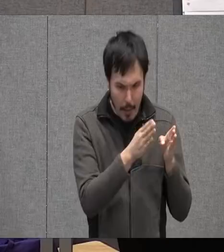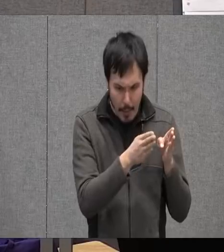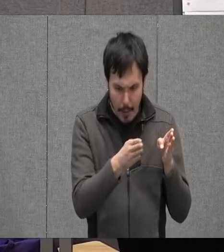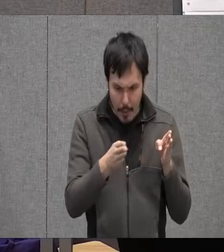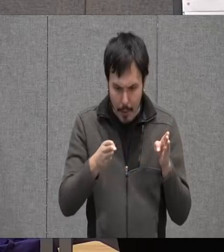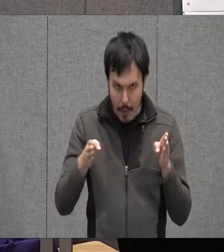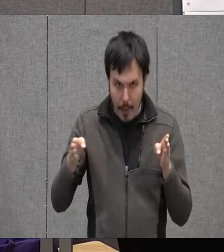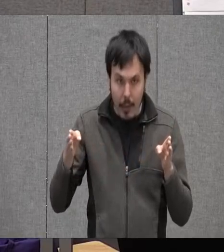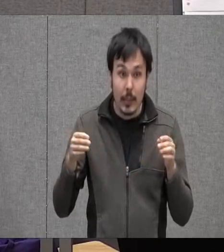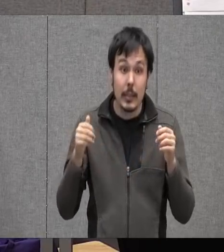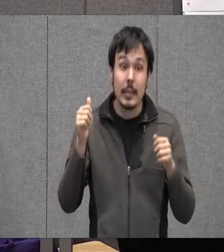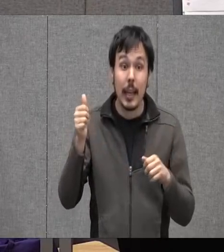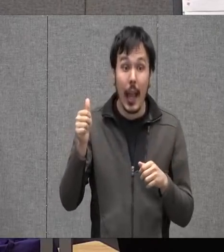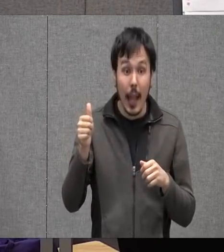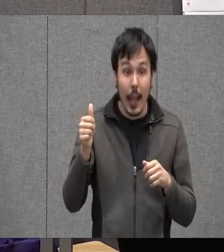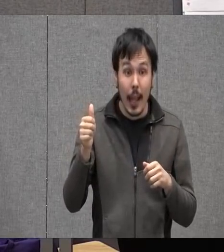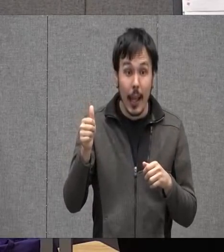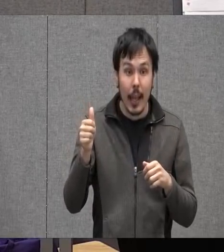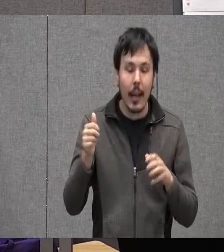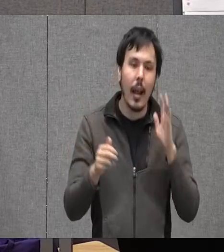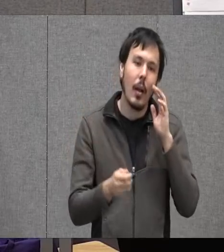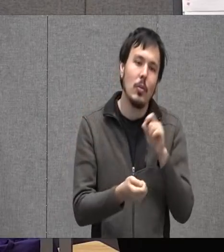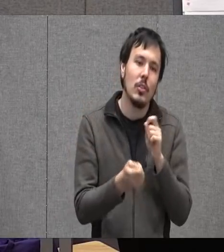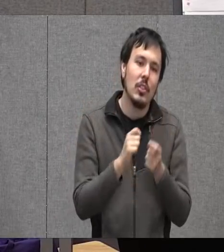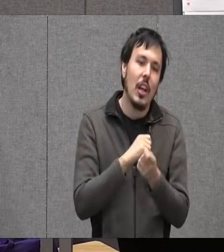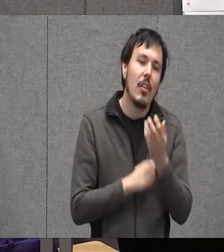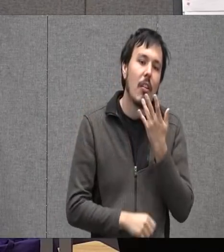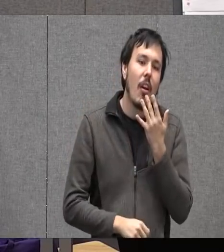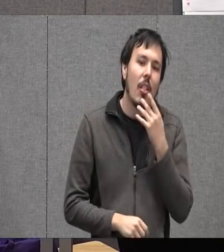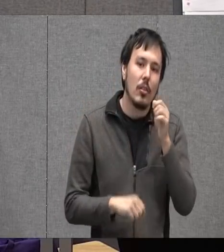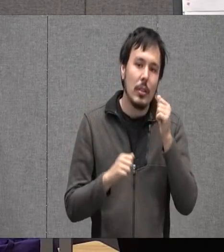10, let me change color for that so you can see my different